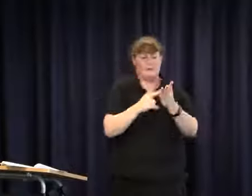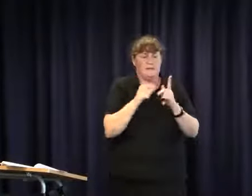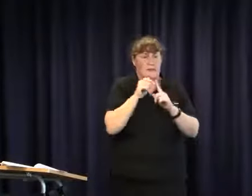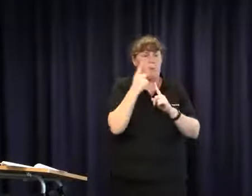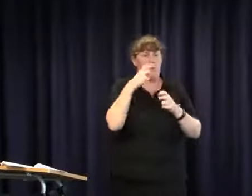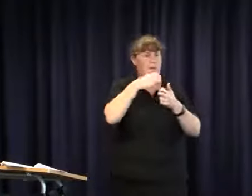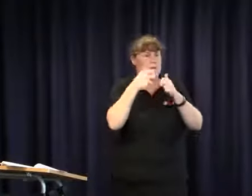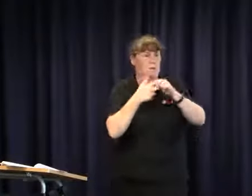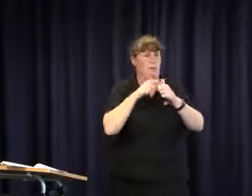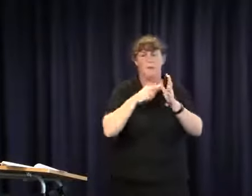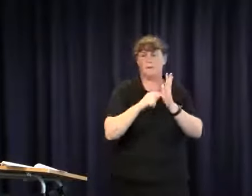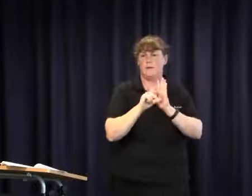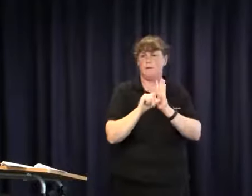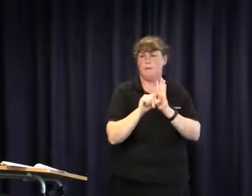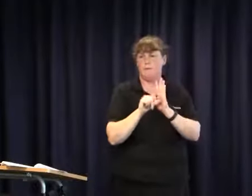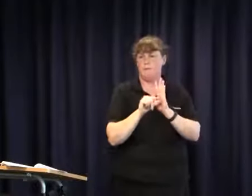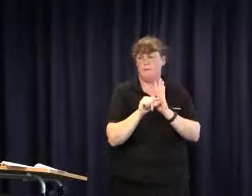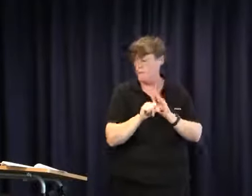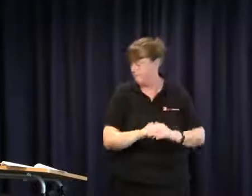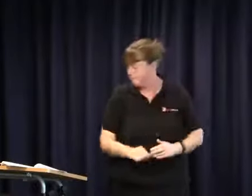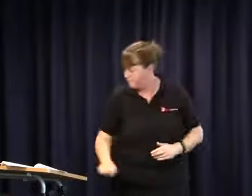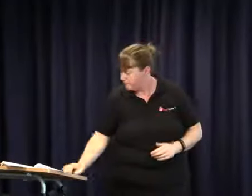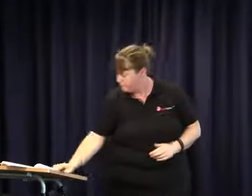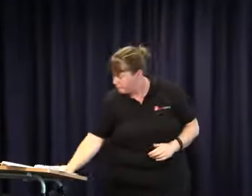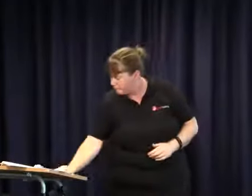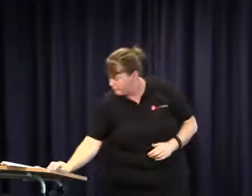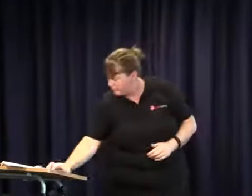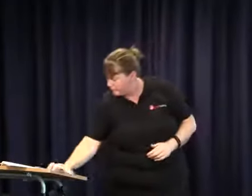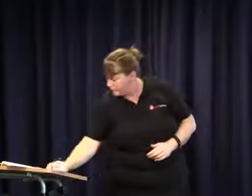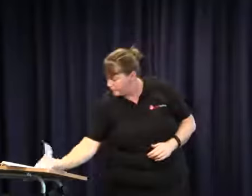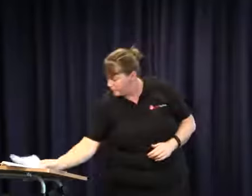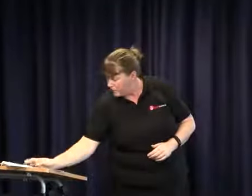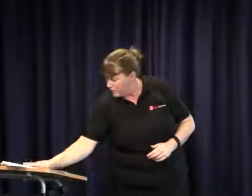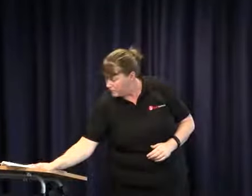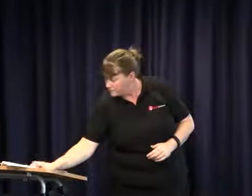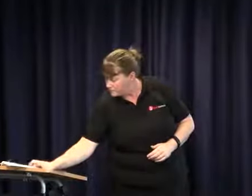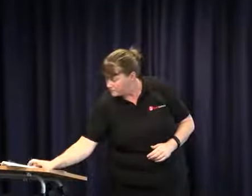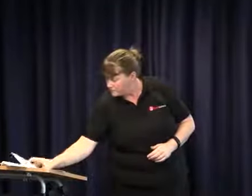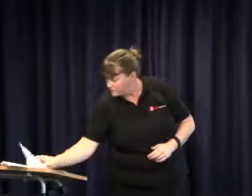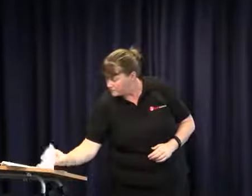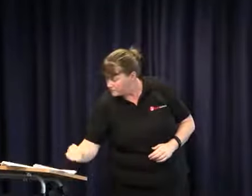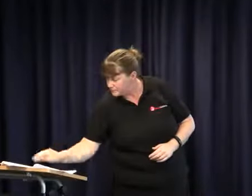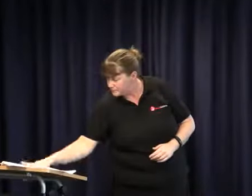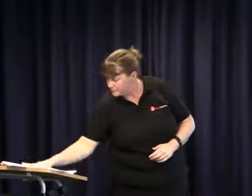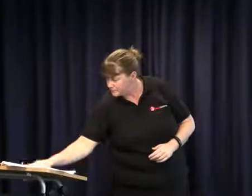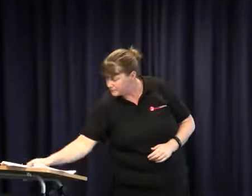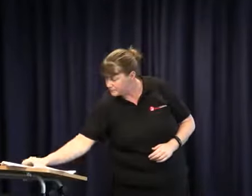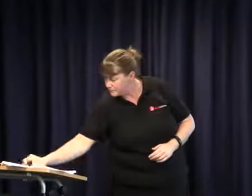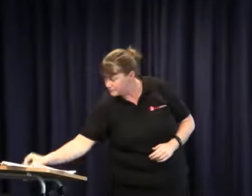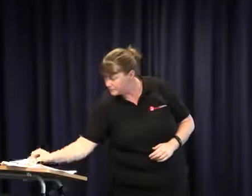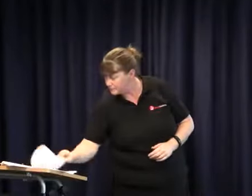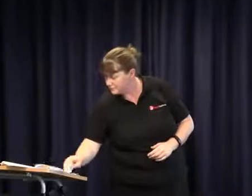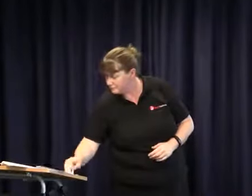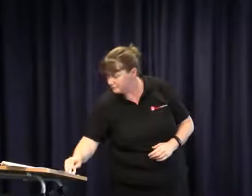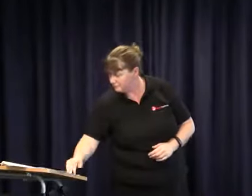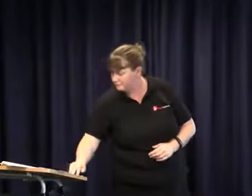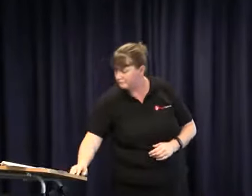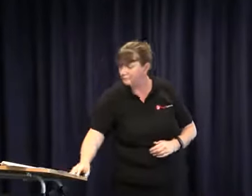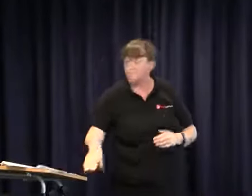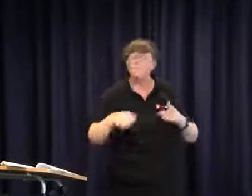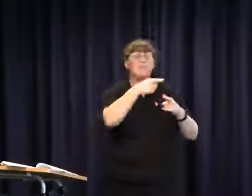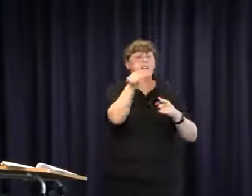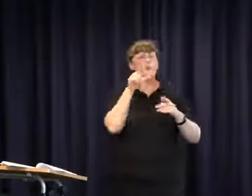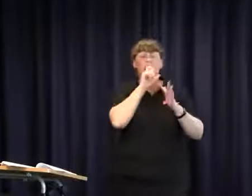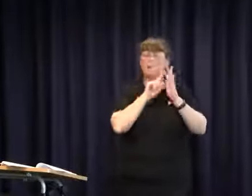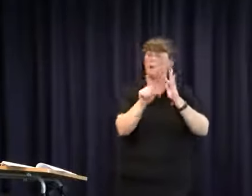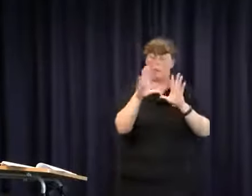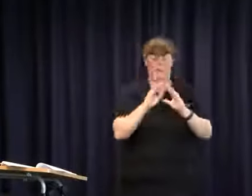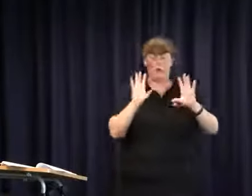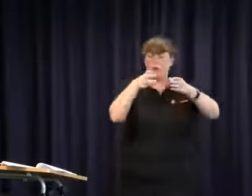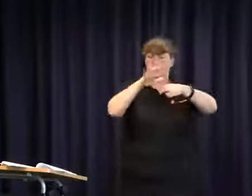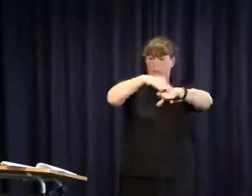political and segregated. Sort out one issue at a time and work collectively. If you can